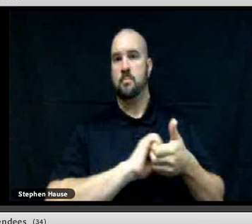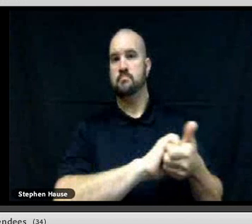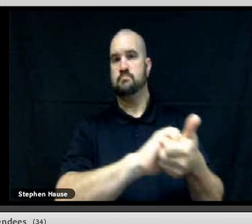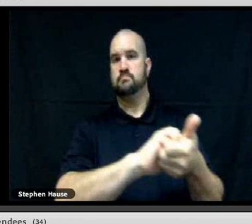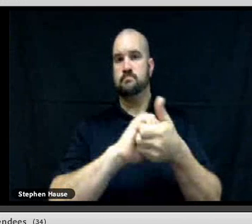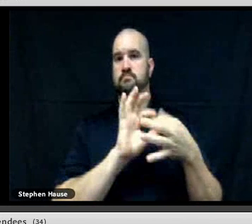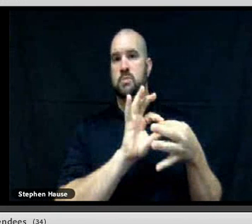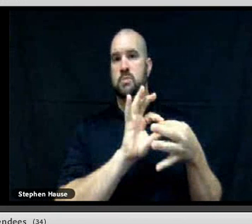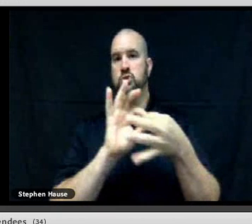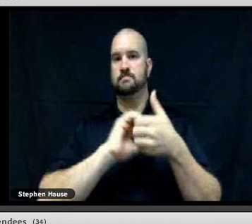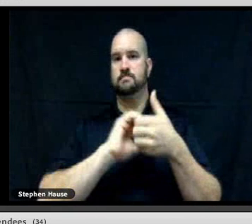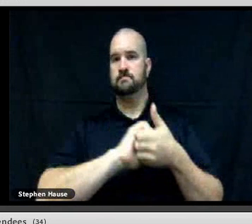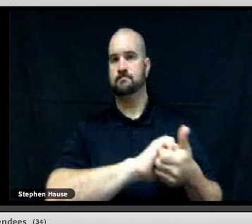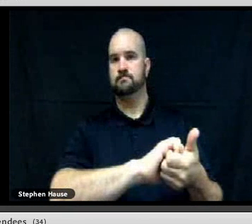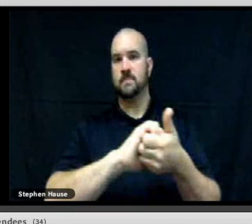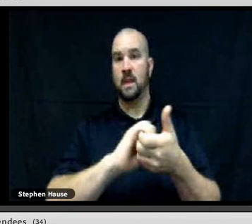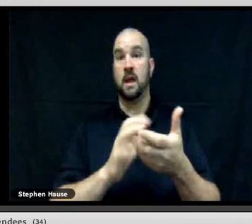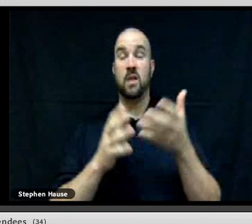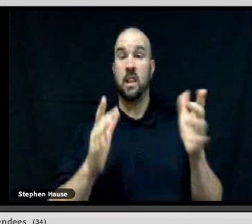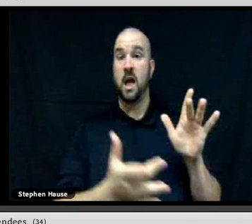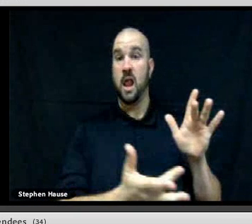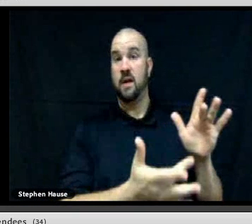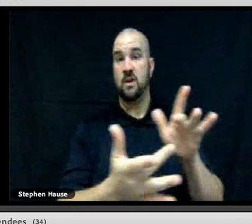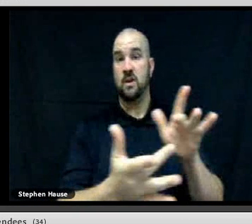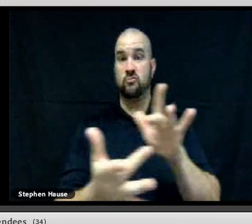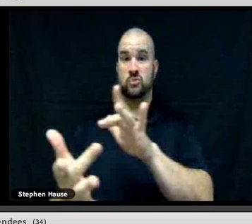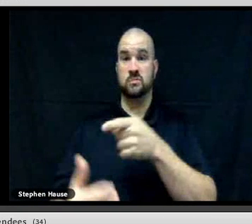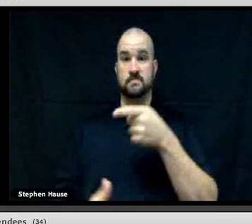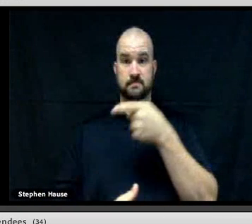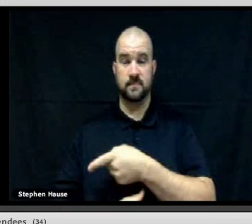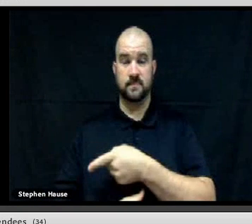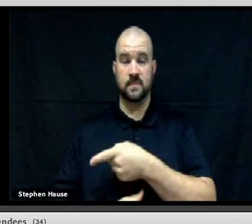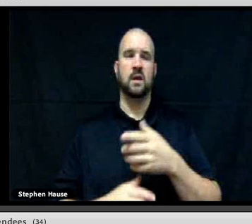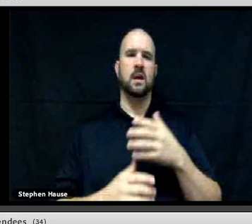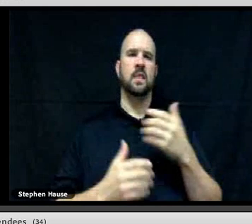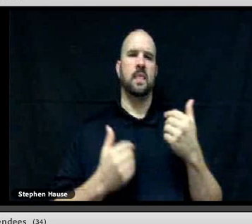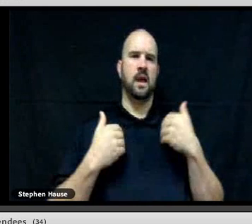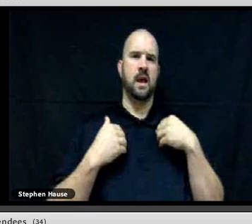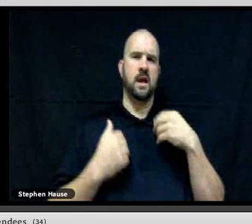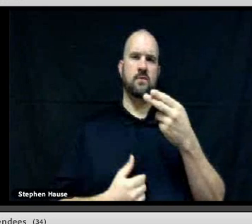and they also have quite a few hosted collections that they have from their community partners.